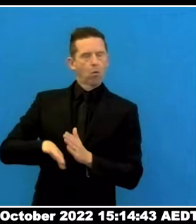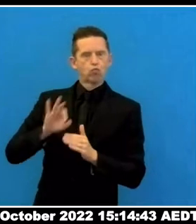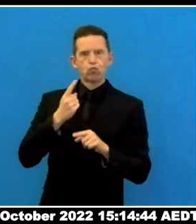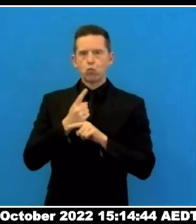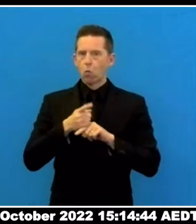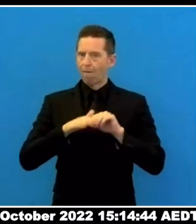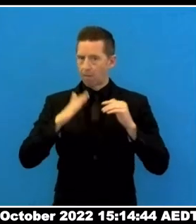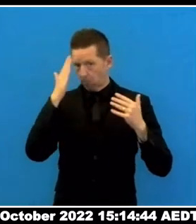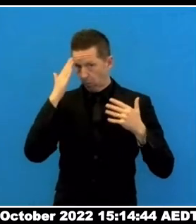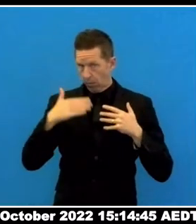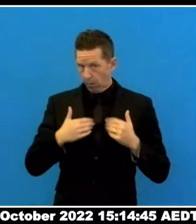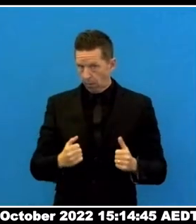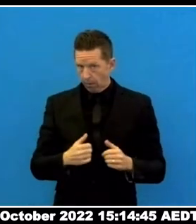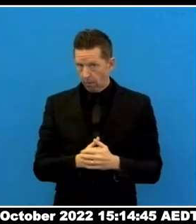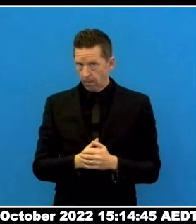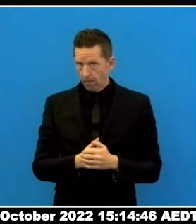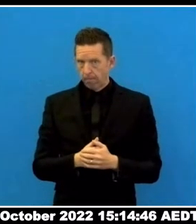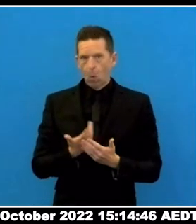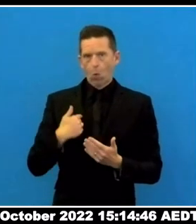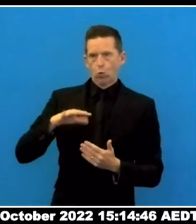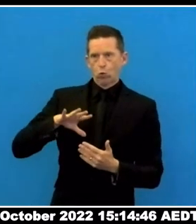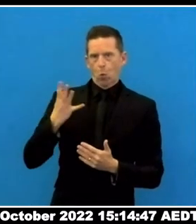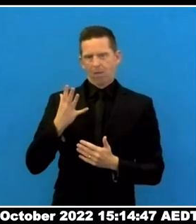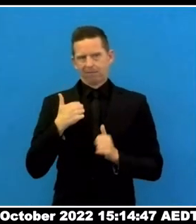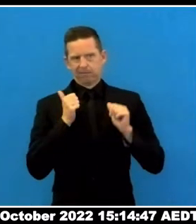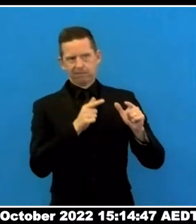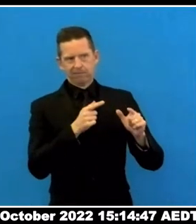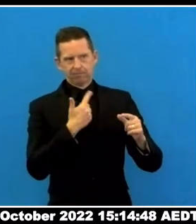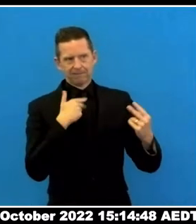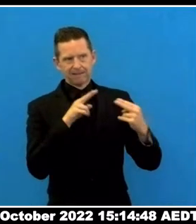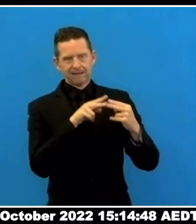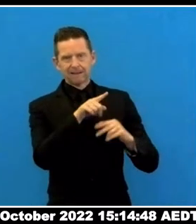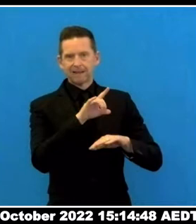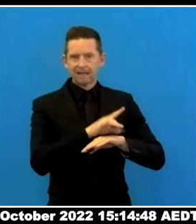or seeing a counsellor or a specialist, even though it is a crucial